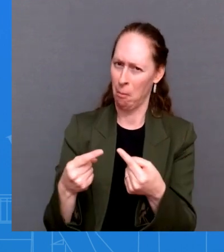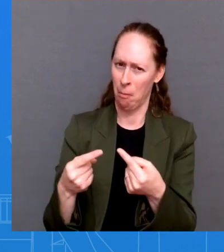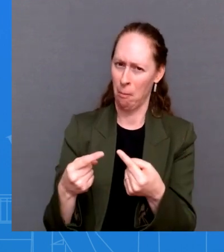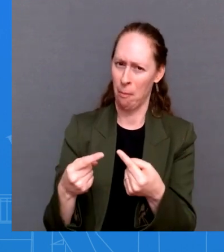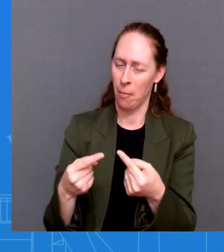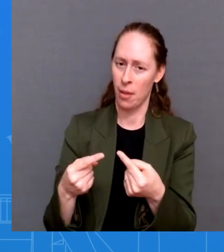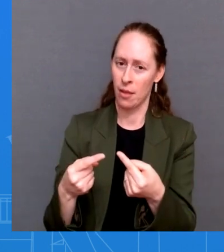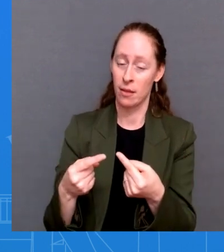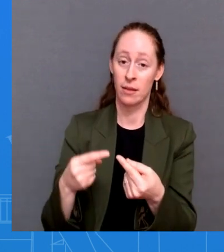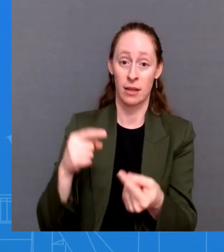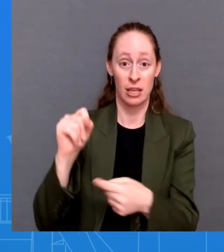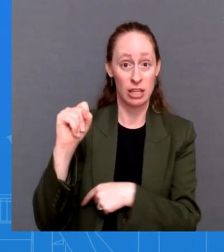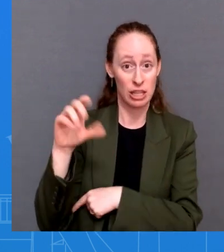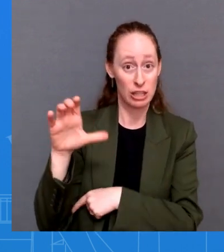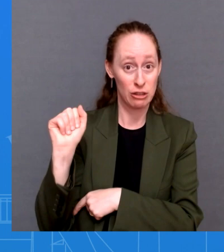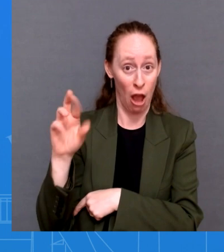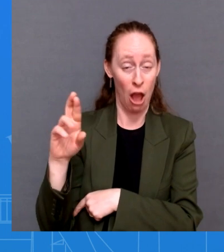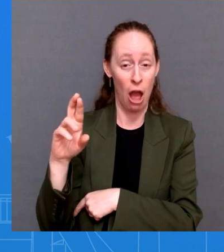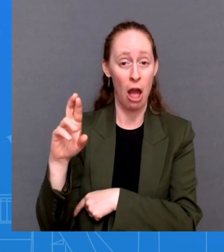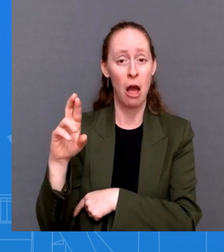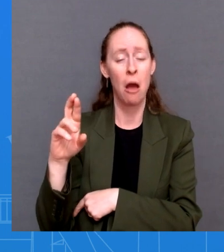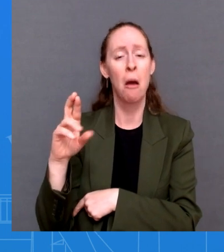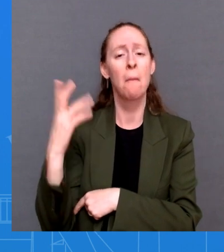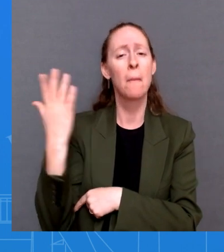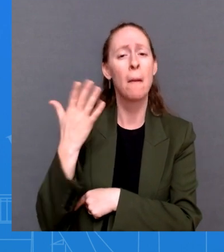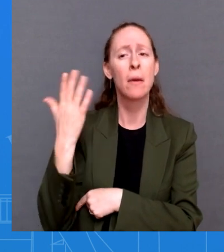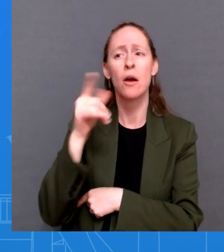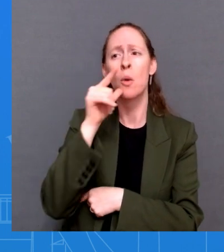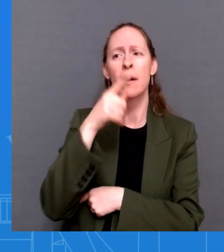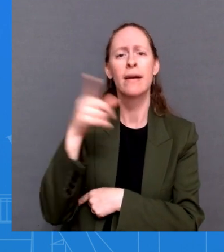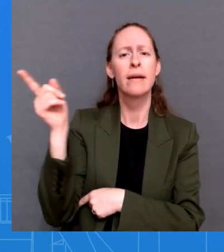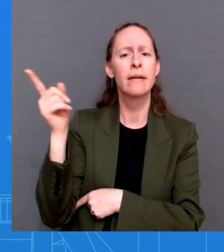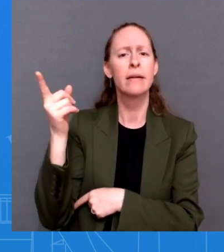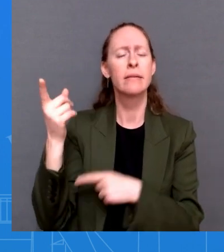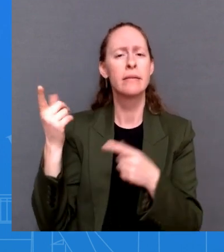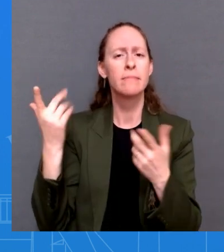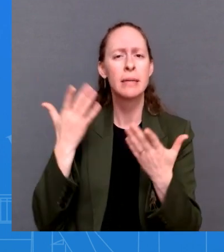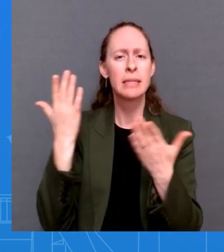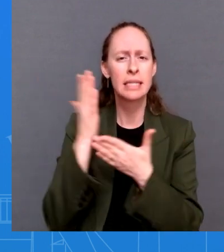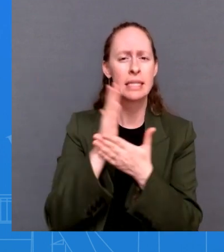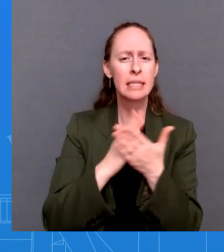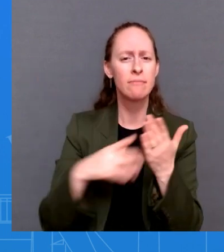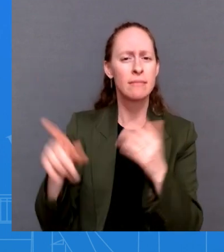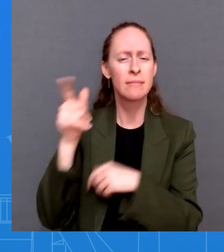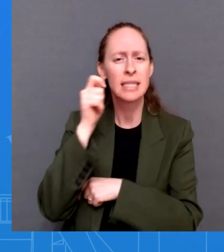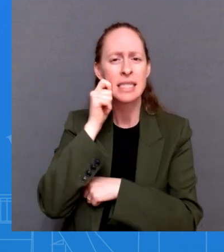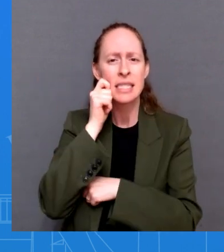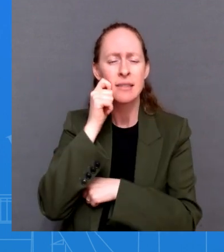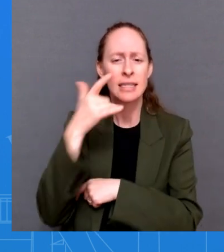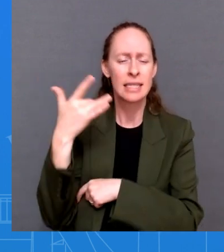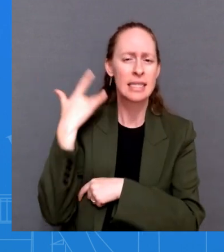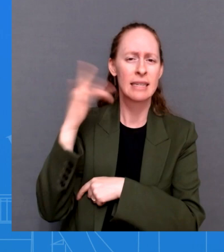that's something that's very specifically concerning, but less concerning among others. So I think what we what we're doing is making sure that jurisdictions are armed